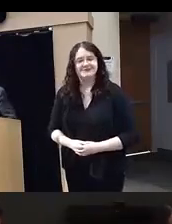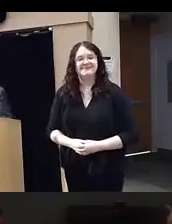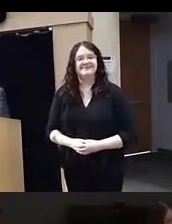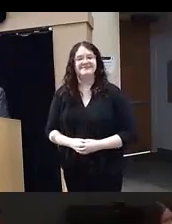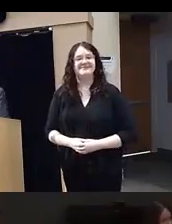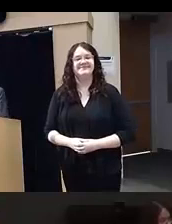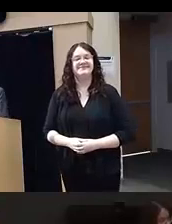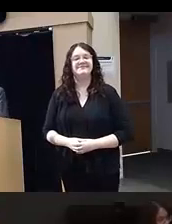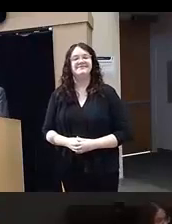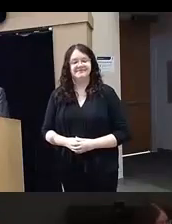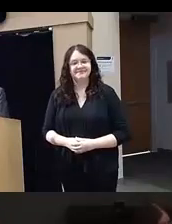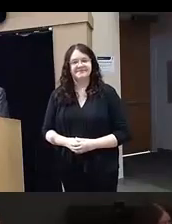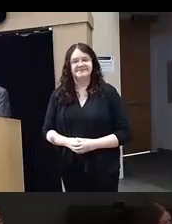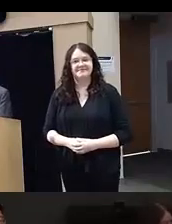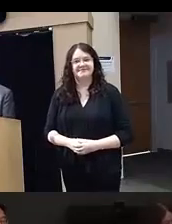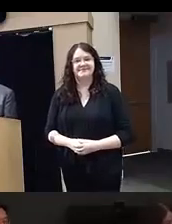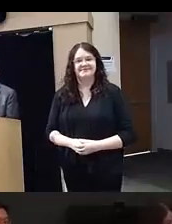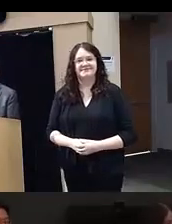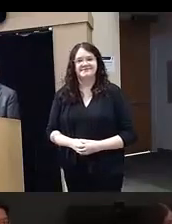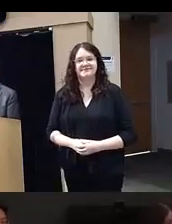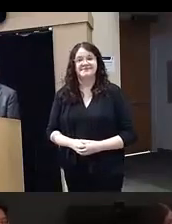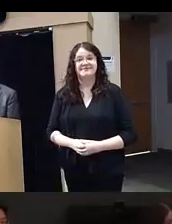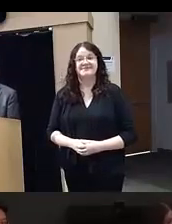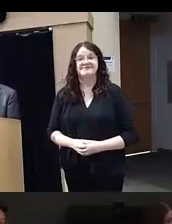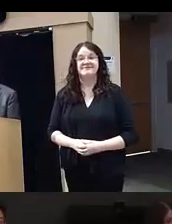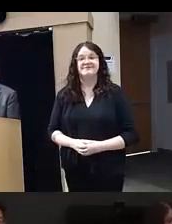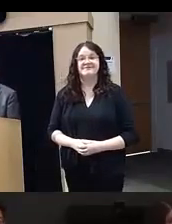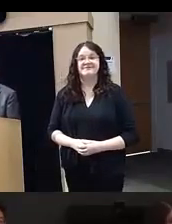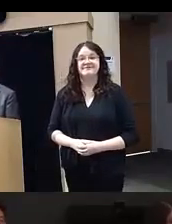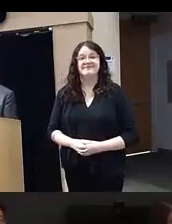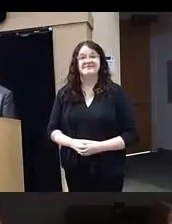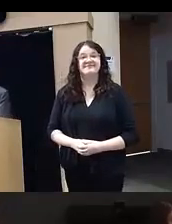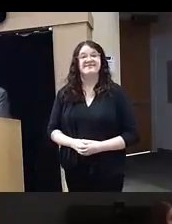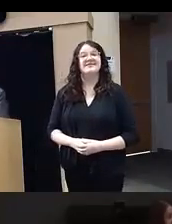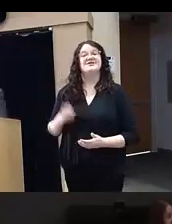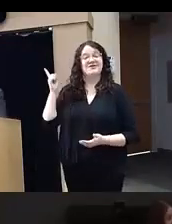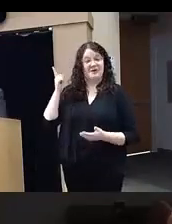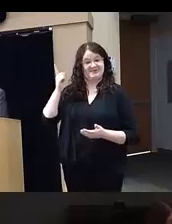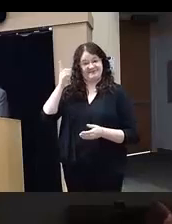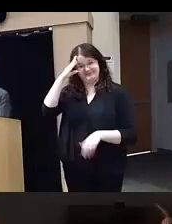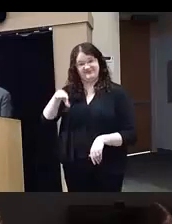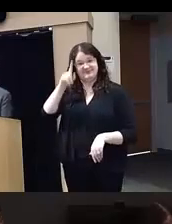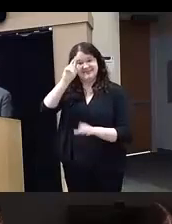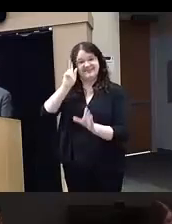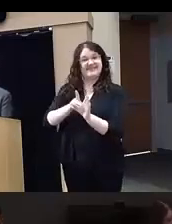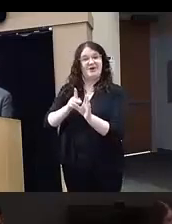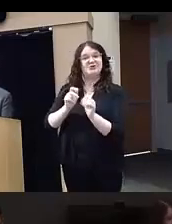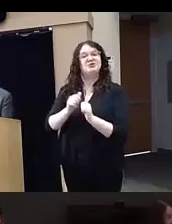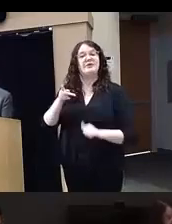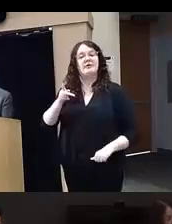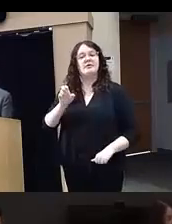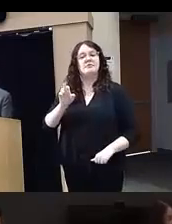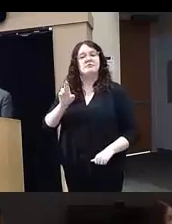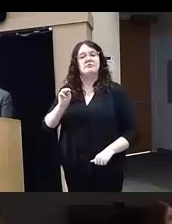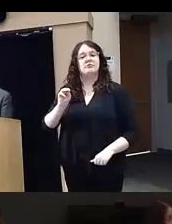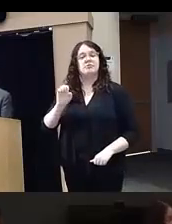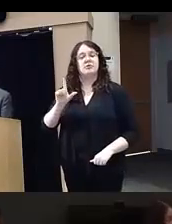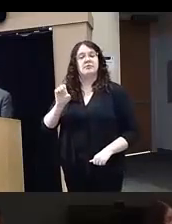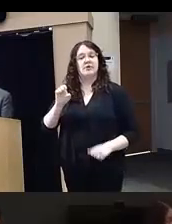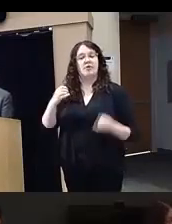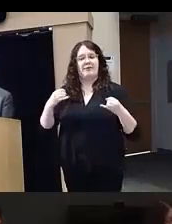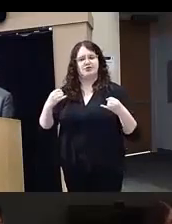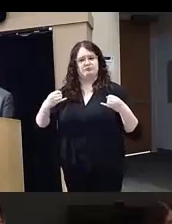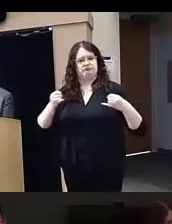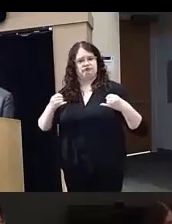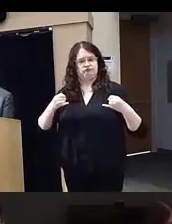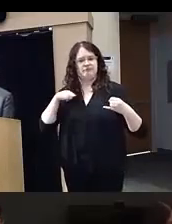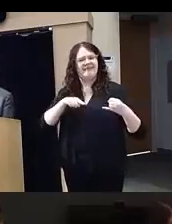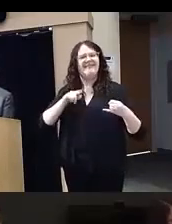um so you know Psychiatry with permeable boundary was actually the uh the title of my talk when I